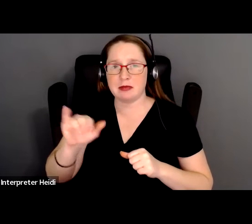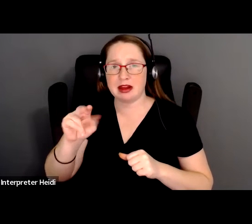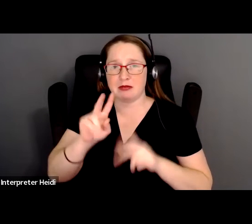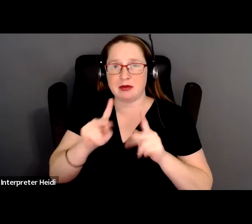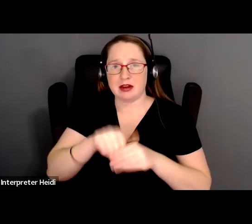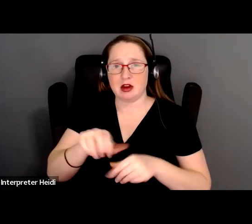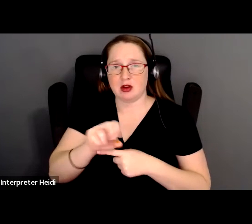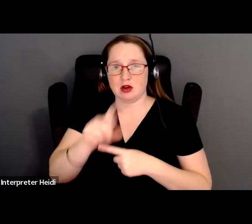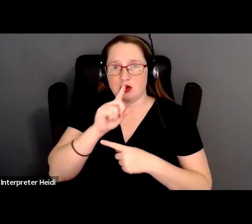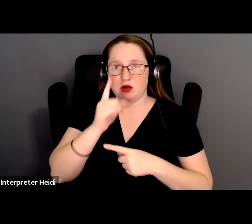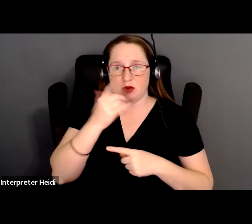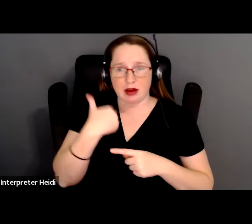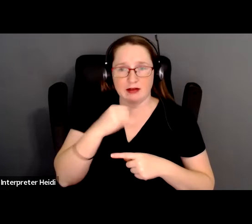have intellectual or developmental disabilities.